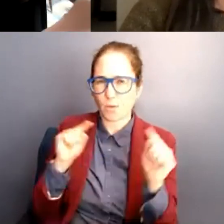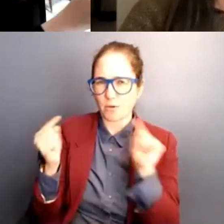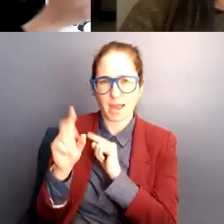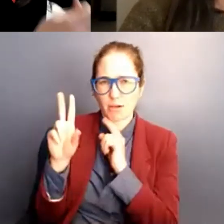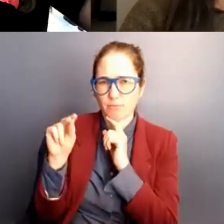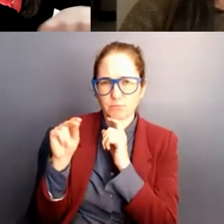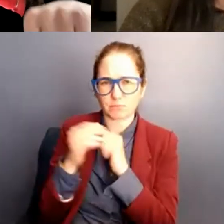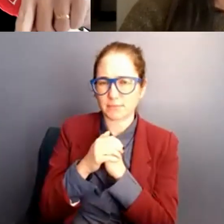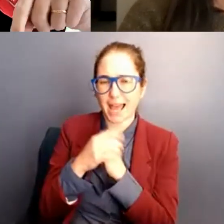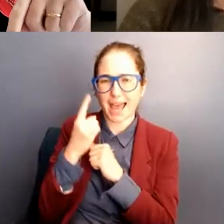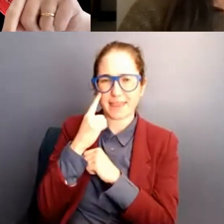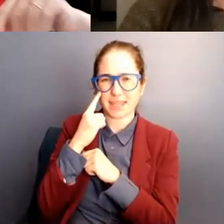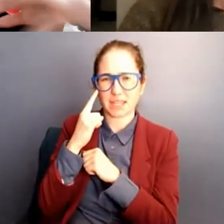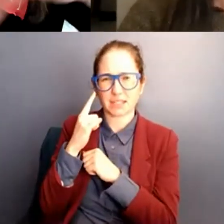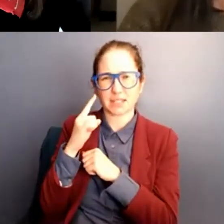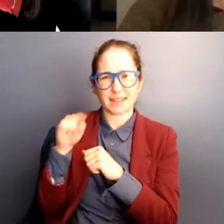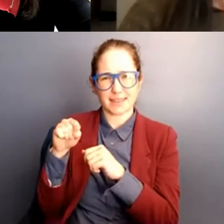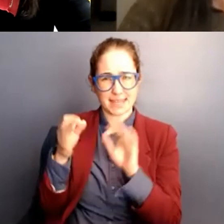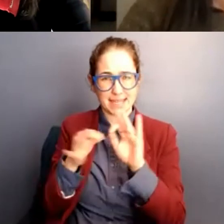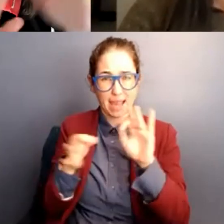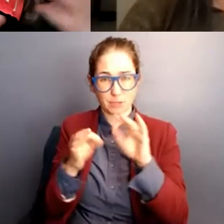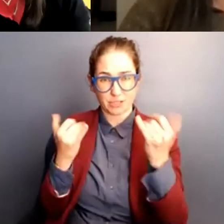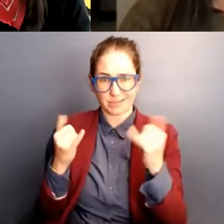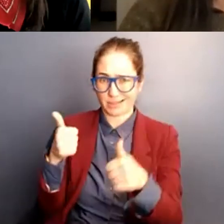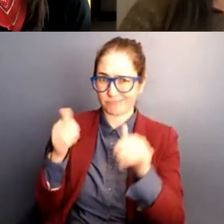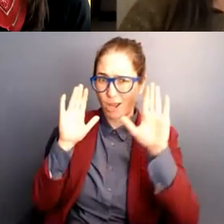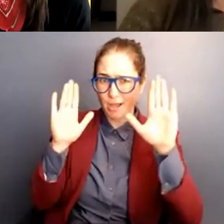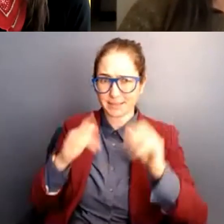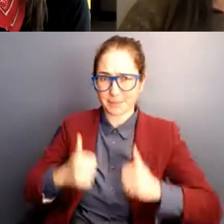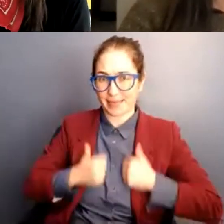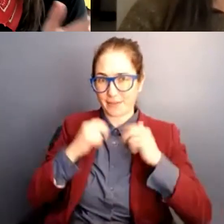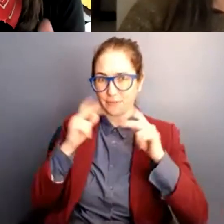And she will include all the lyrics to music. But